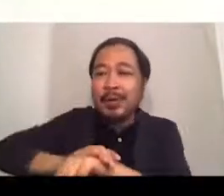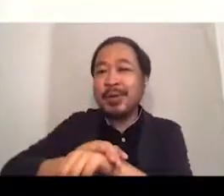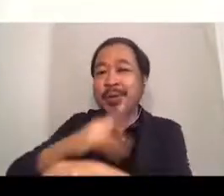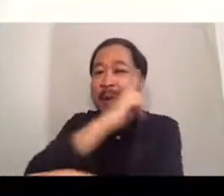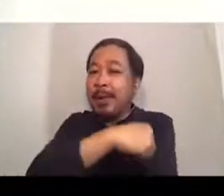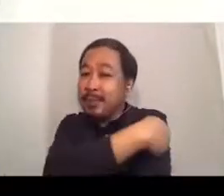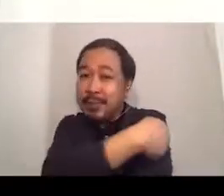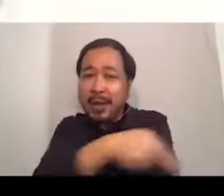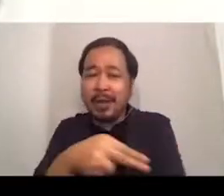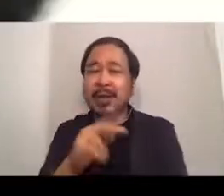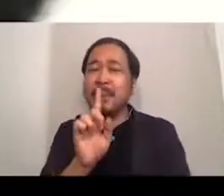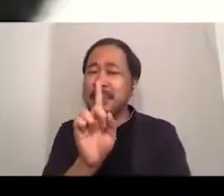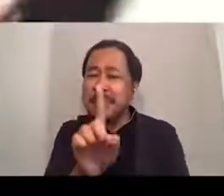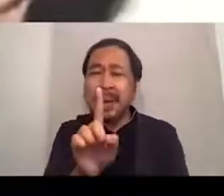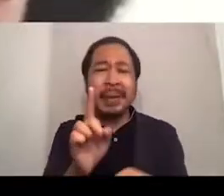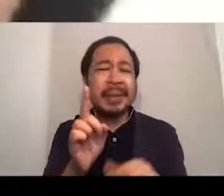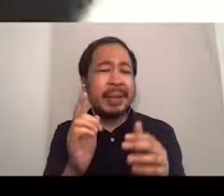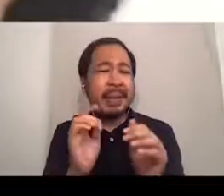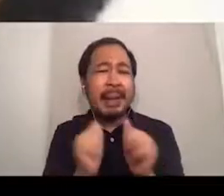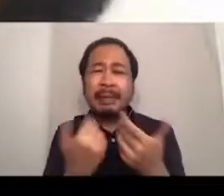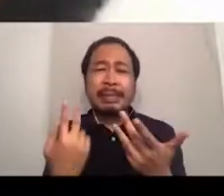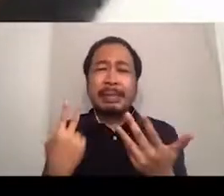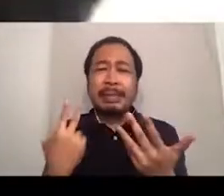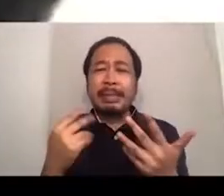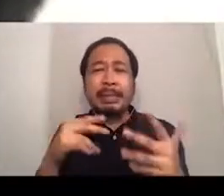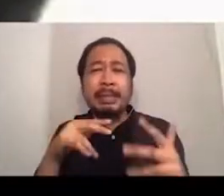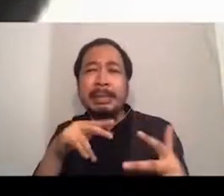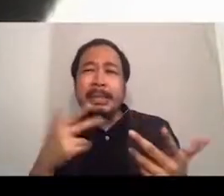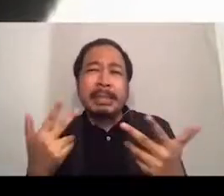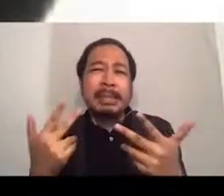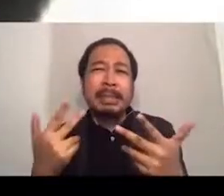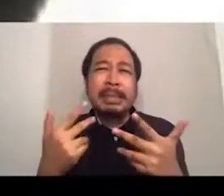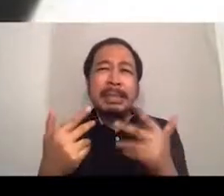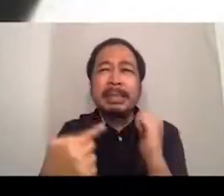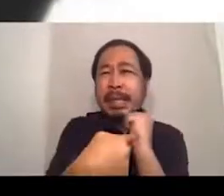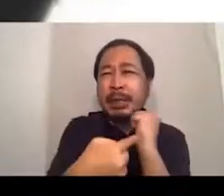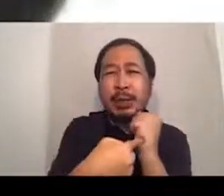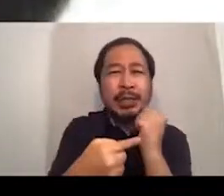And we all know that for rehabilitation, a lot of our interventions